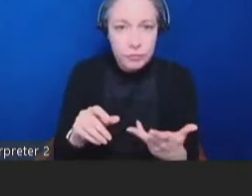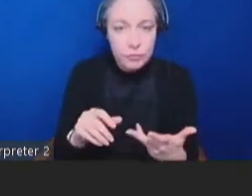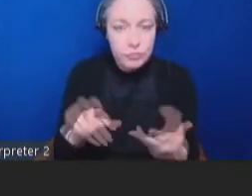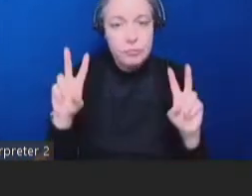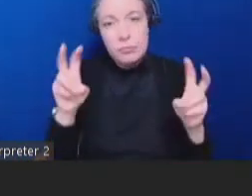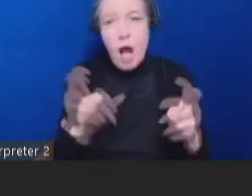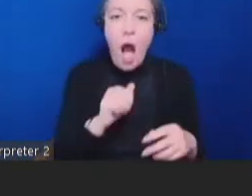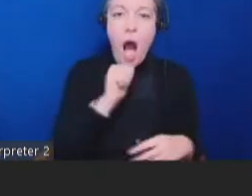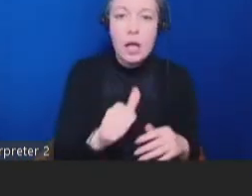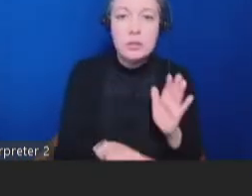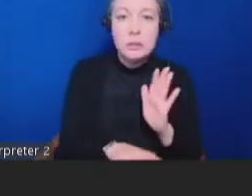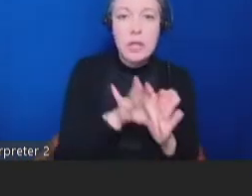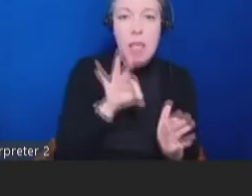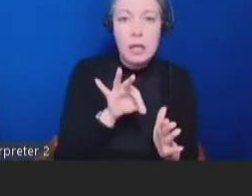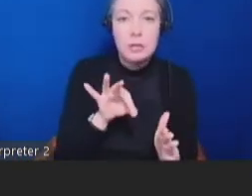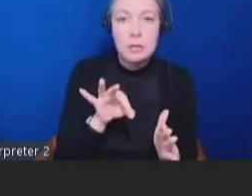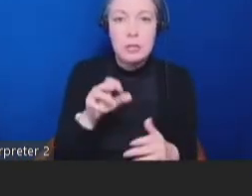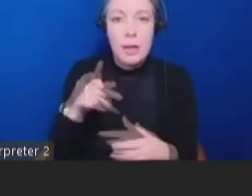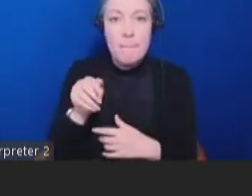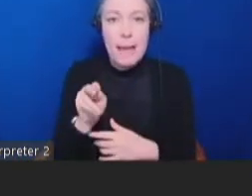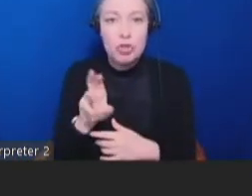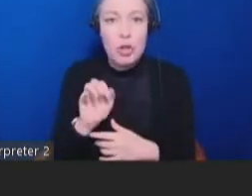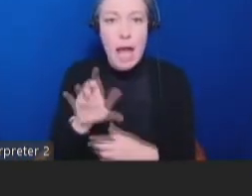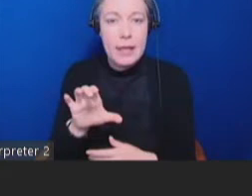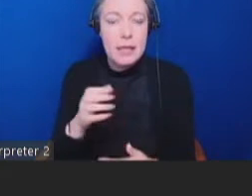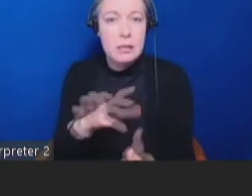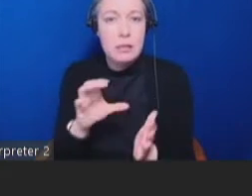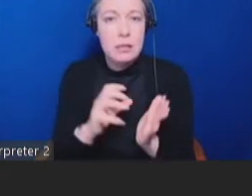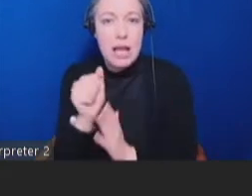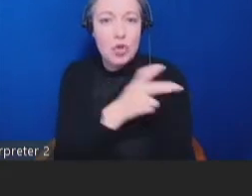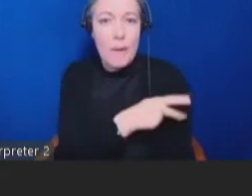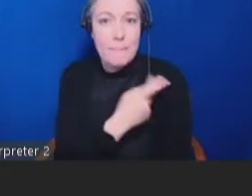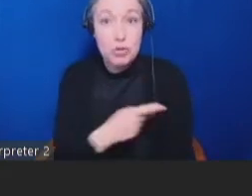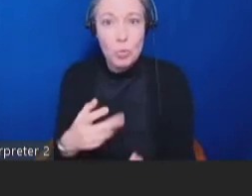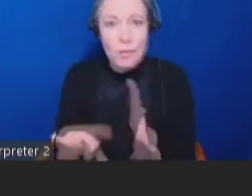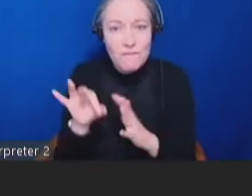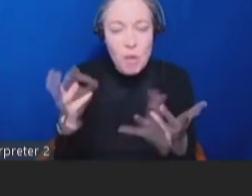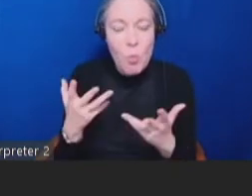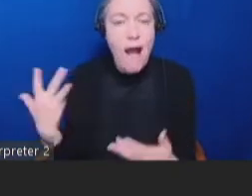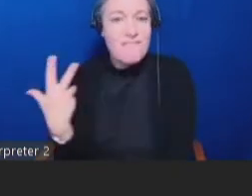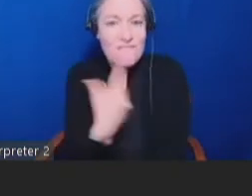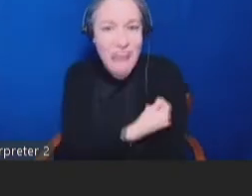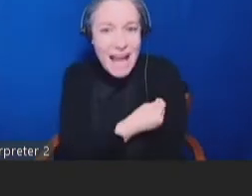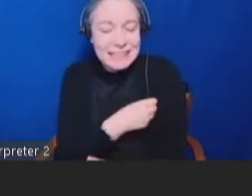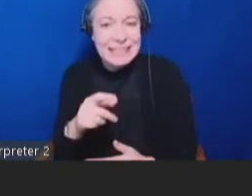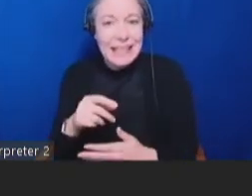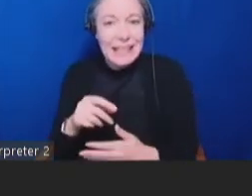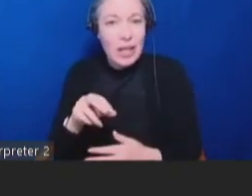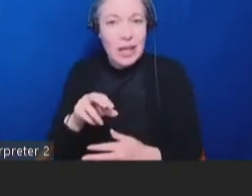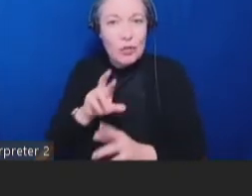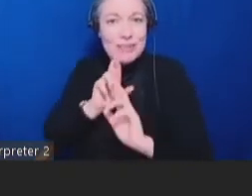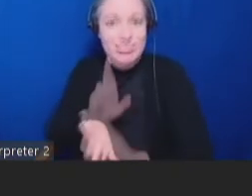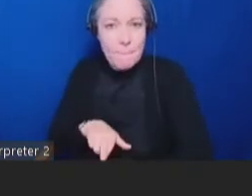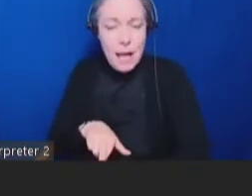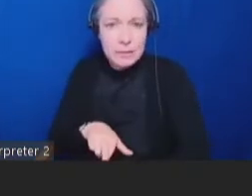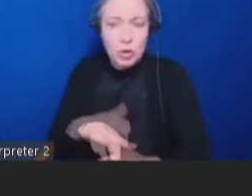patients. We find that these vaccine-induced T cell responses are quite substantial in magnitude,